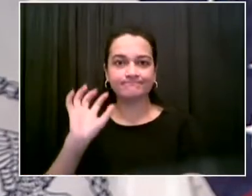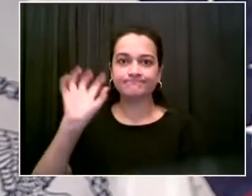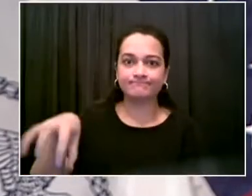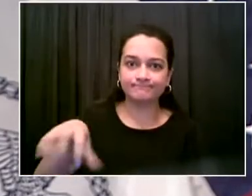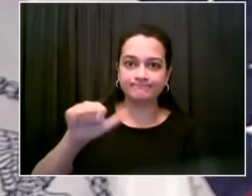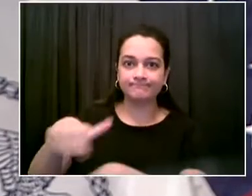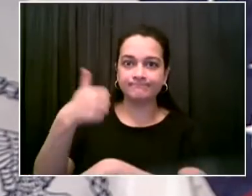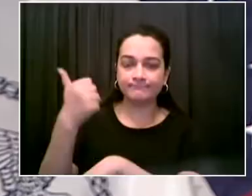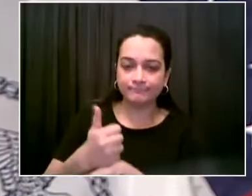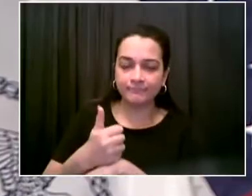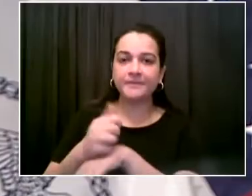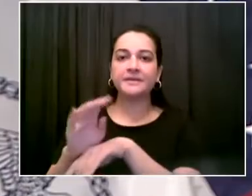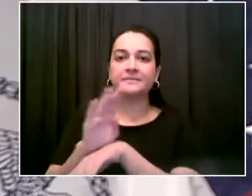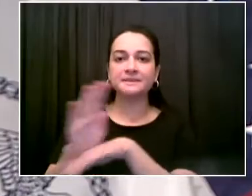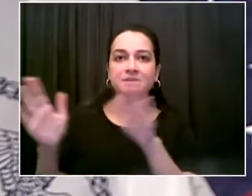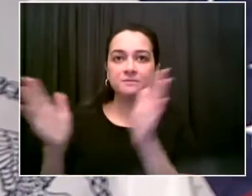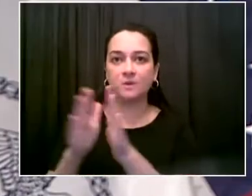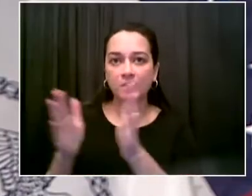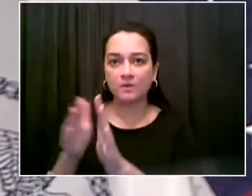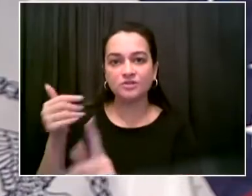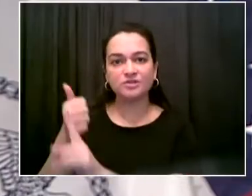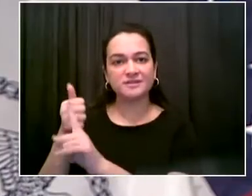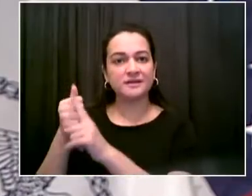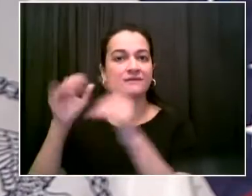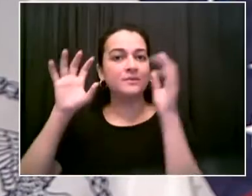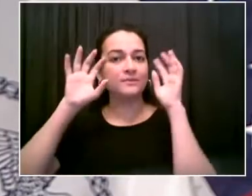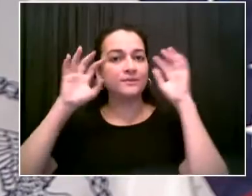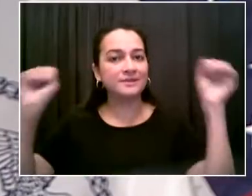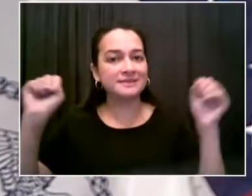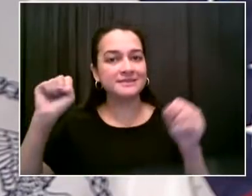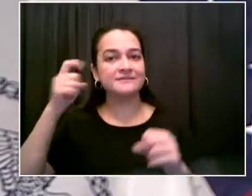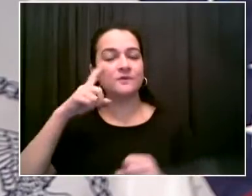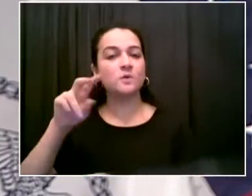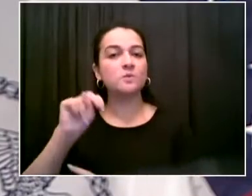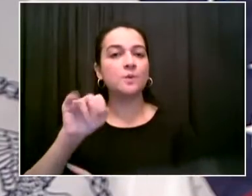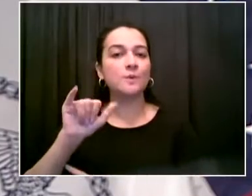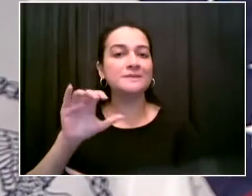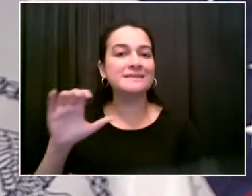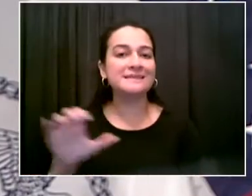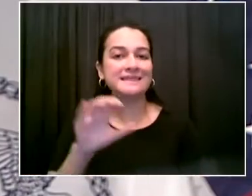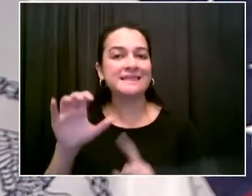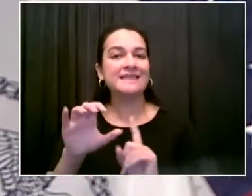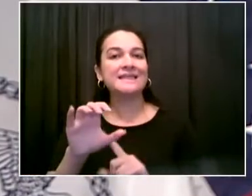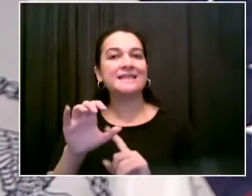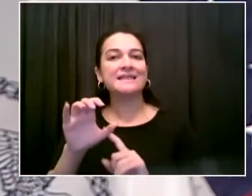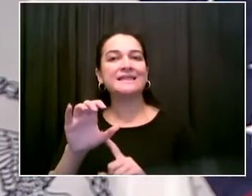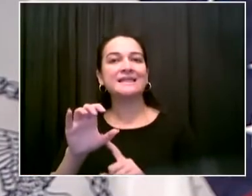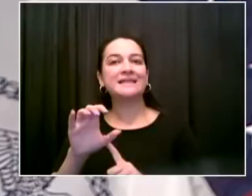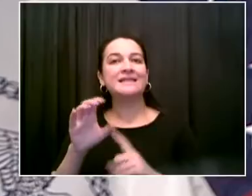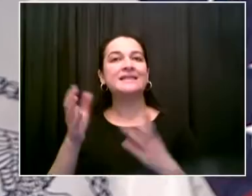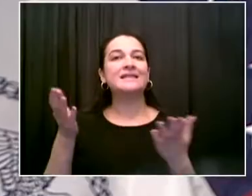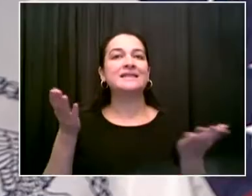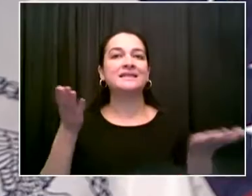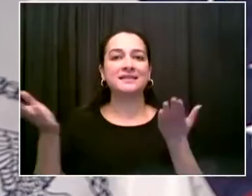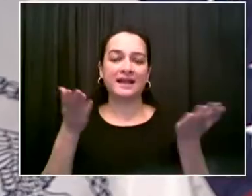CREATED AN AMAZING BUSINESS , NOW ALSO LEADING THE CITY